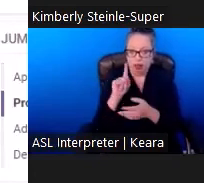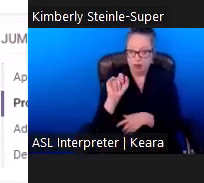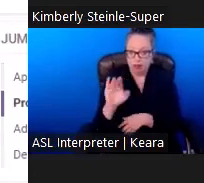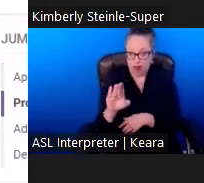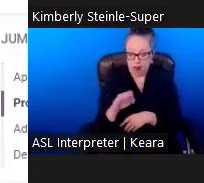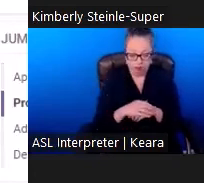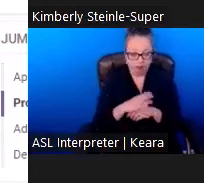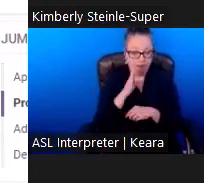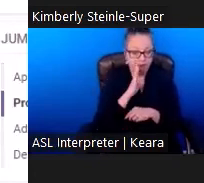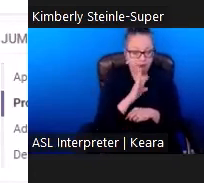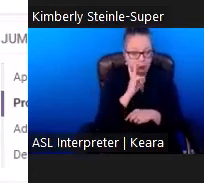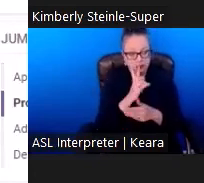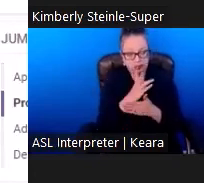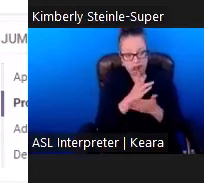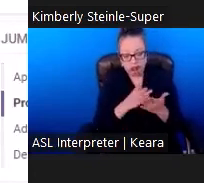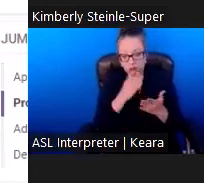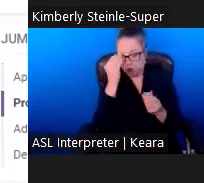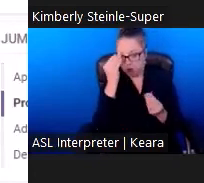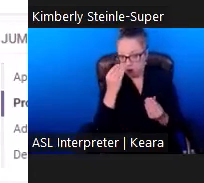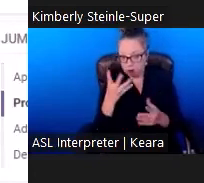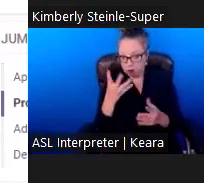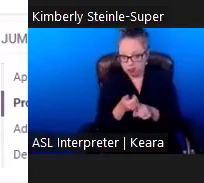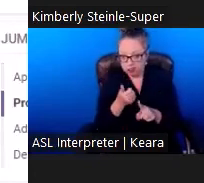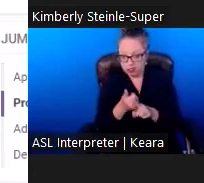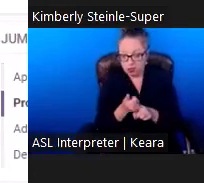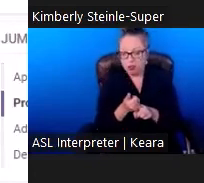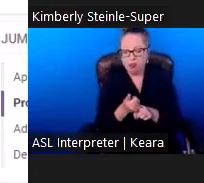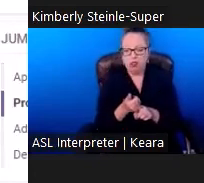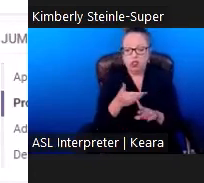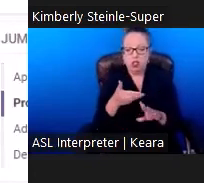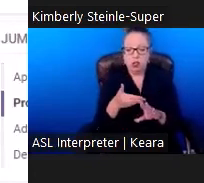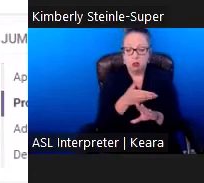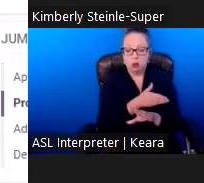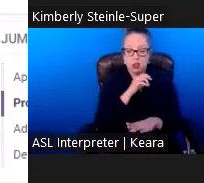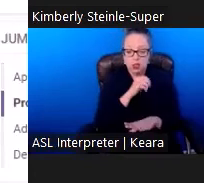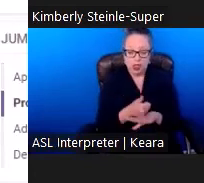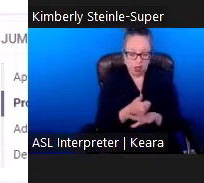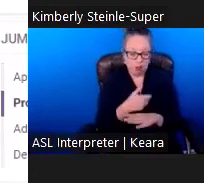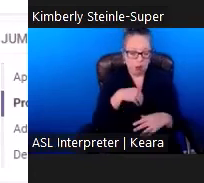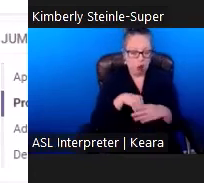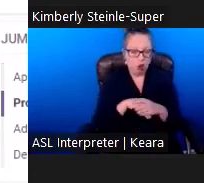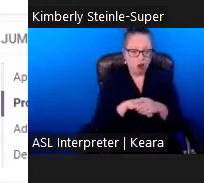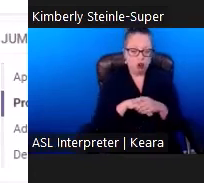some of your information is pre-populated under the Profile information header.